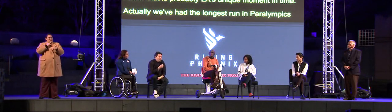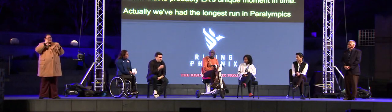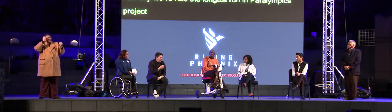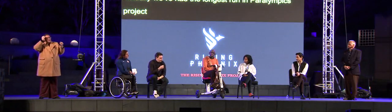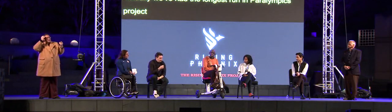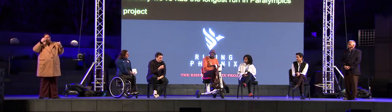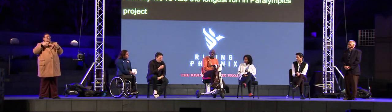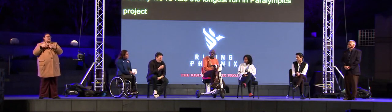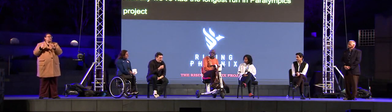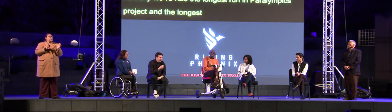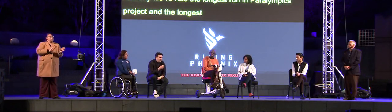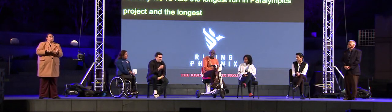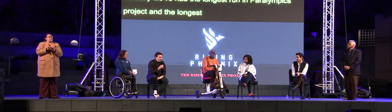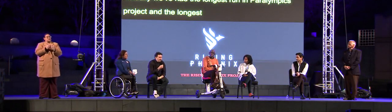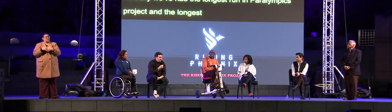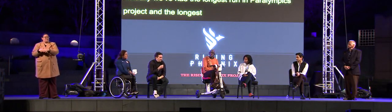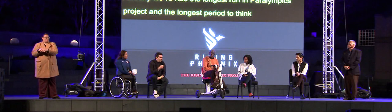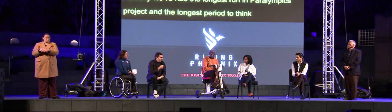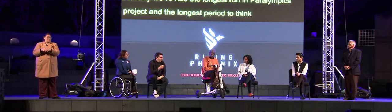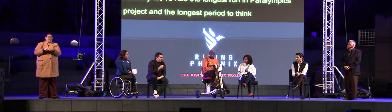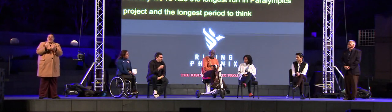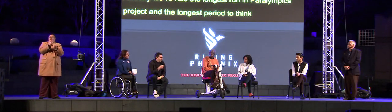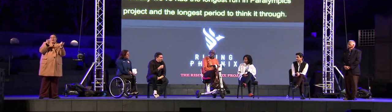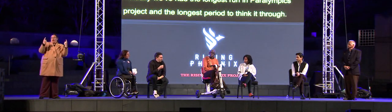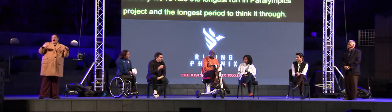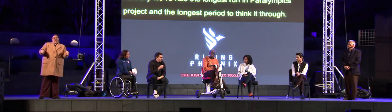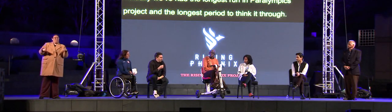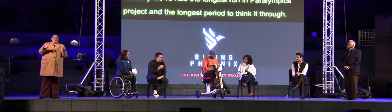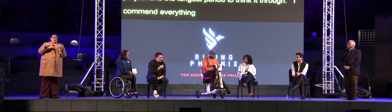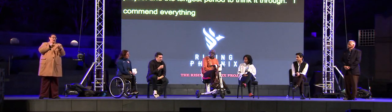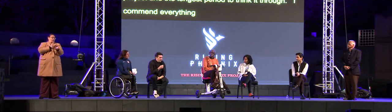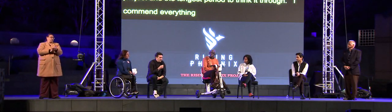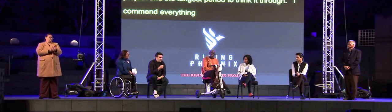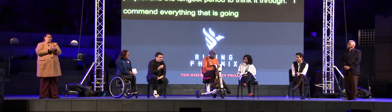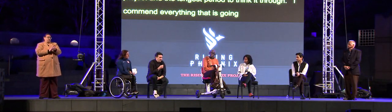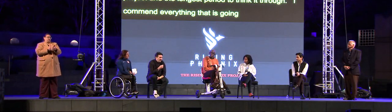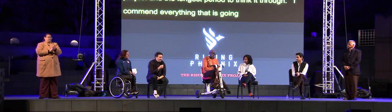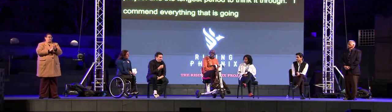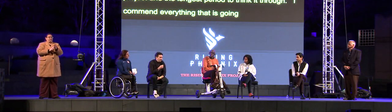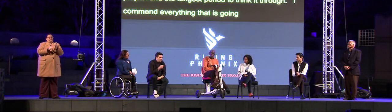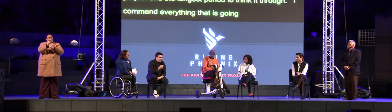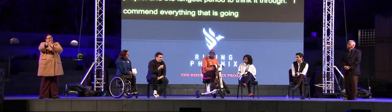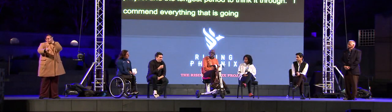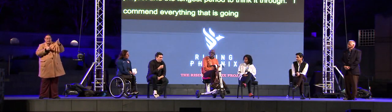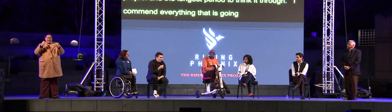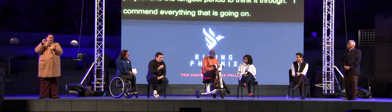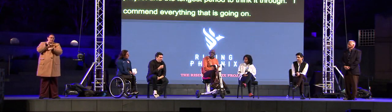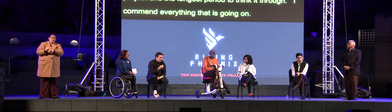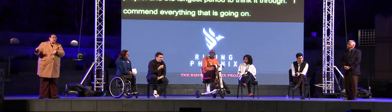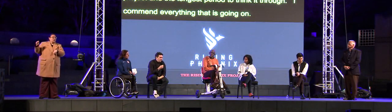So I commend everything that's going on and the enormous effort for your city